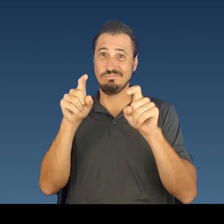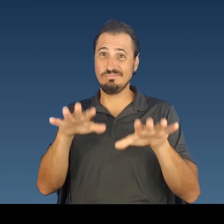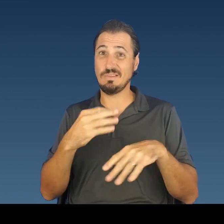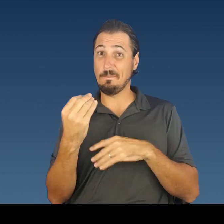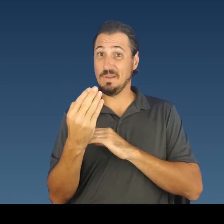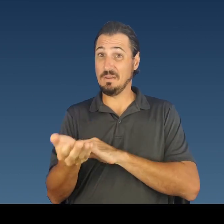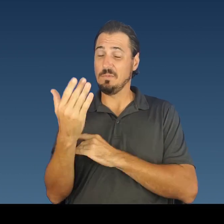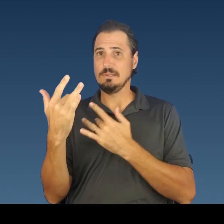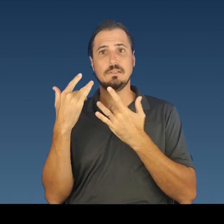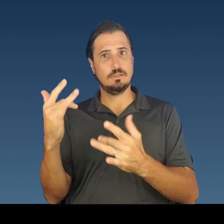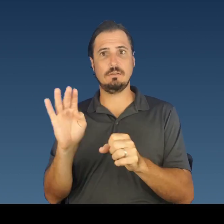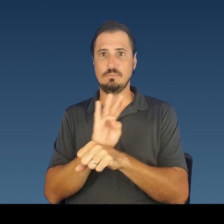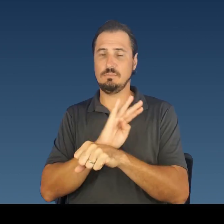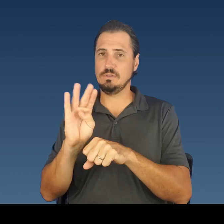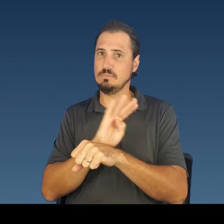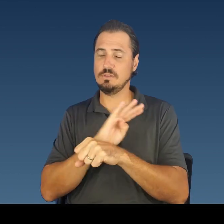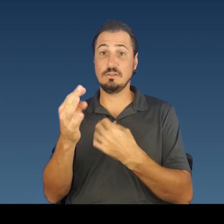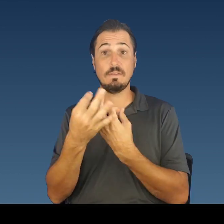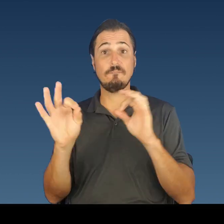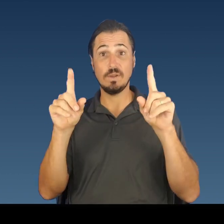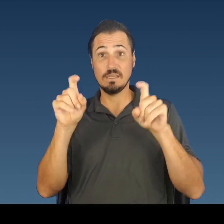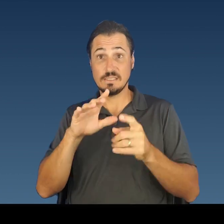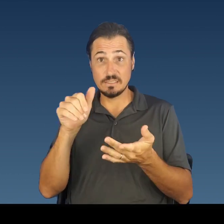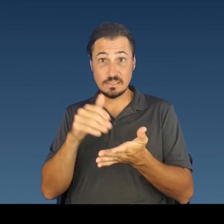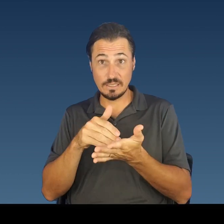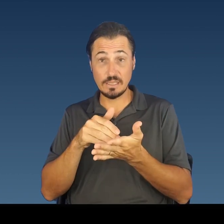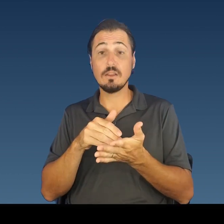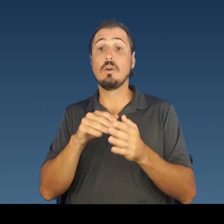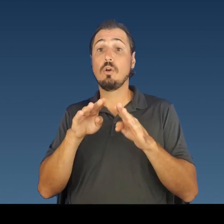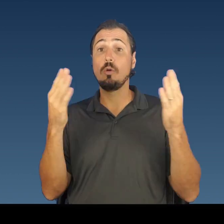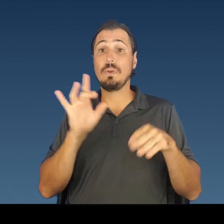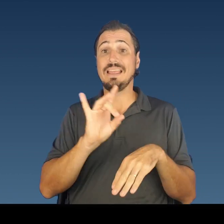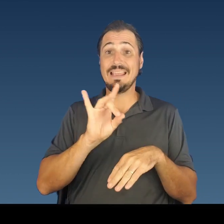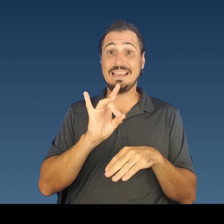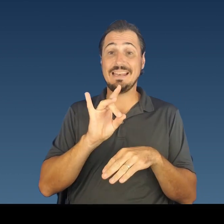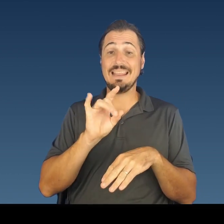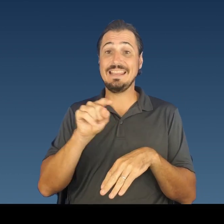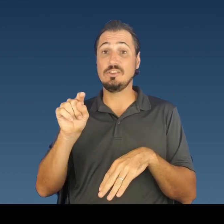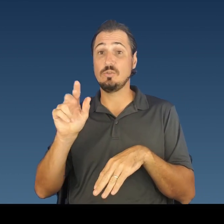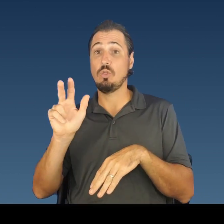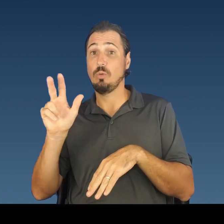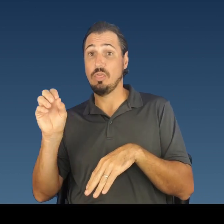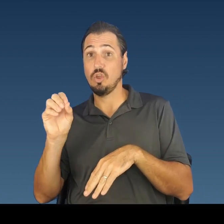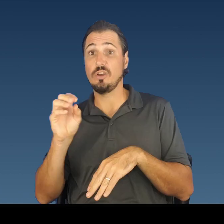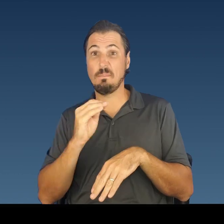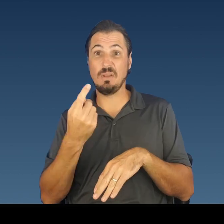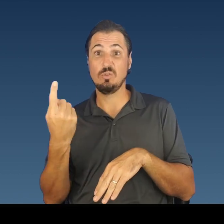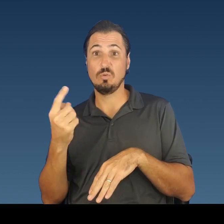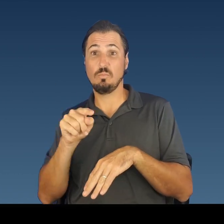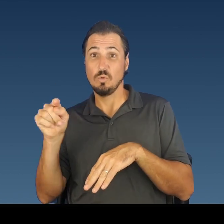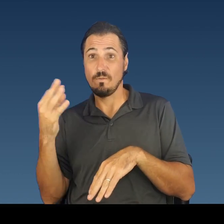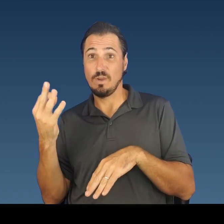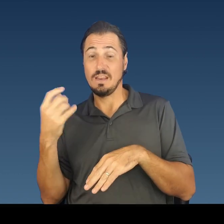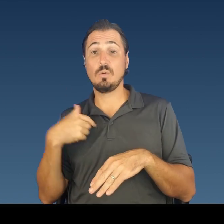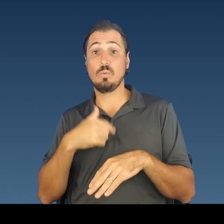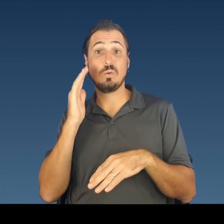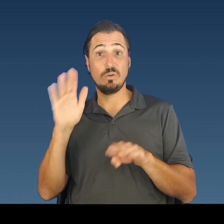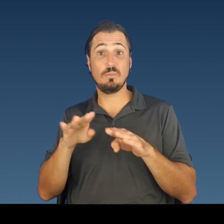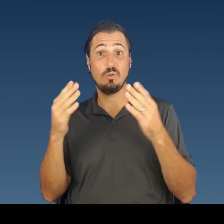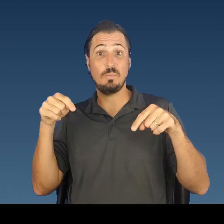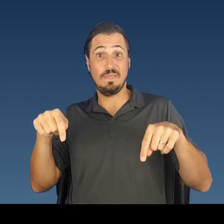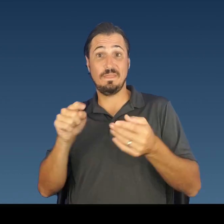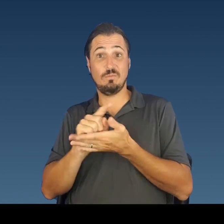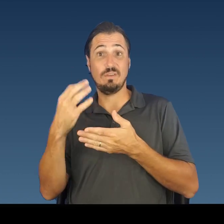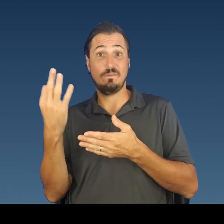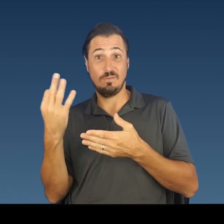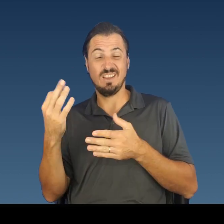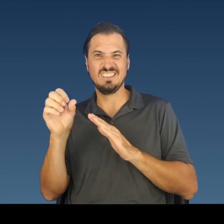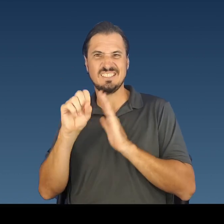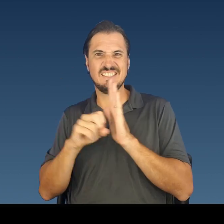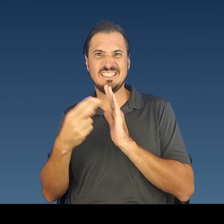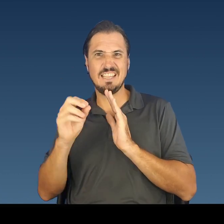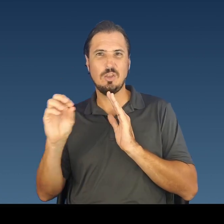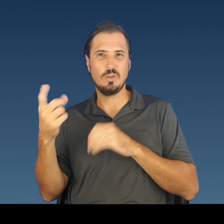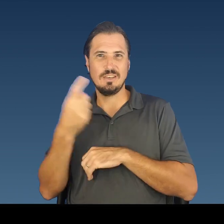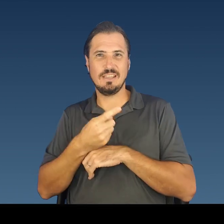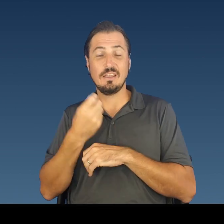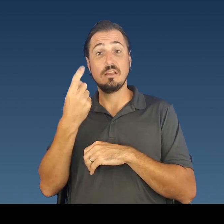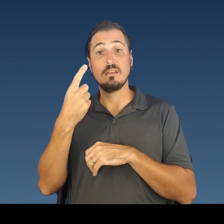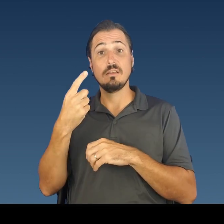are often busy. The free testing center is open weekdays from 8 a.m. to 3:30 p.m. We will be open this Friday on the Statehood Day holiday. Additionally, the mobile testing van is available